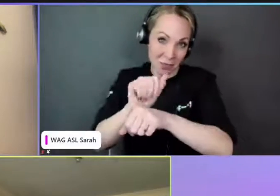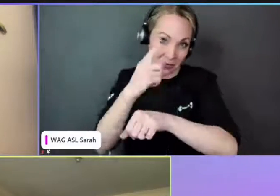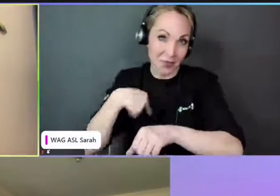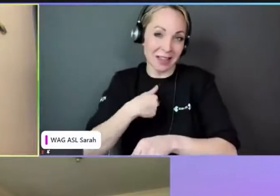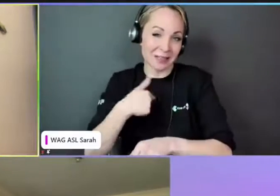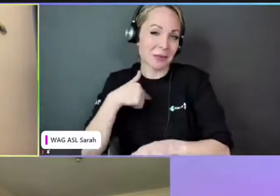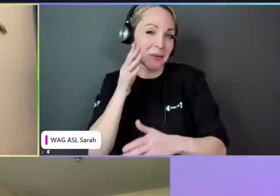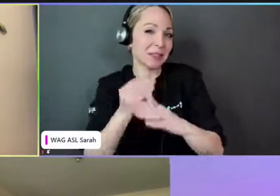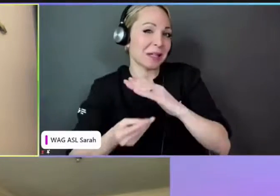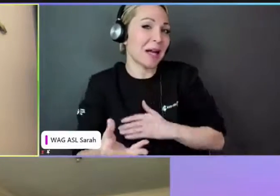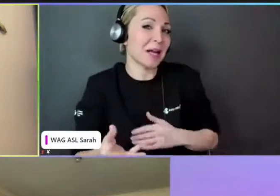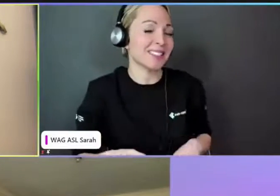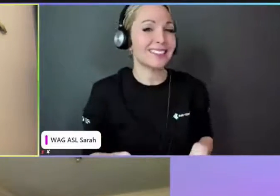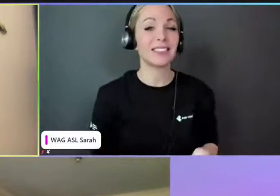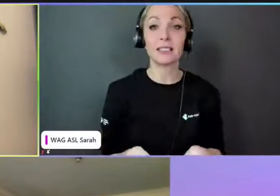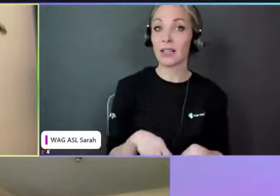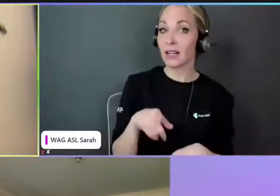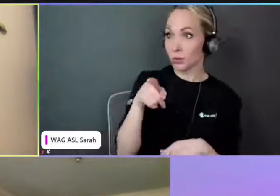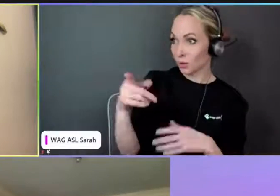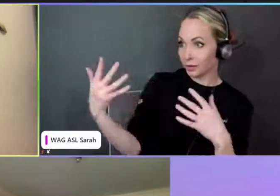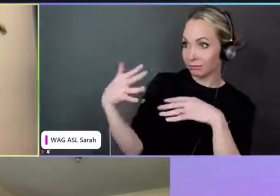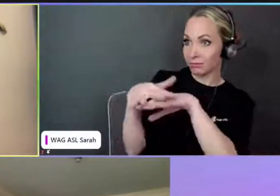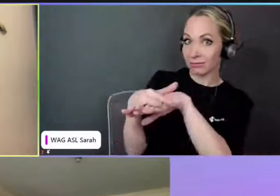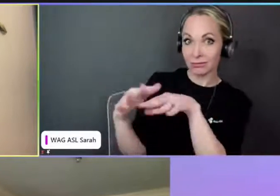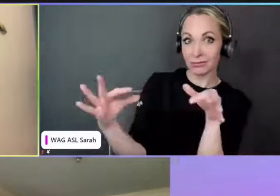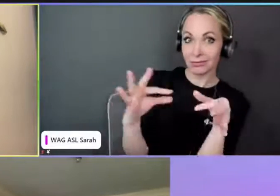I'm not familiar with Rally, so I think the answer is probably no.